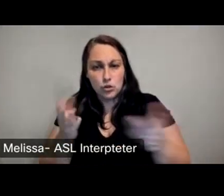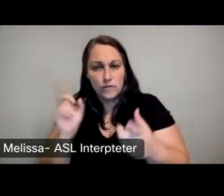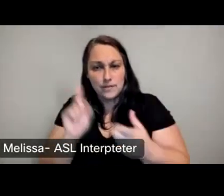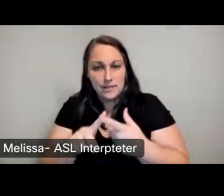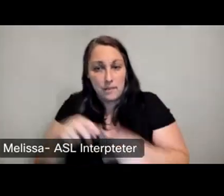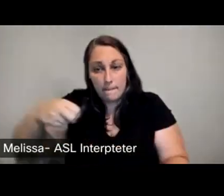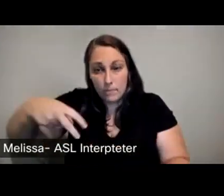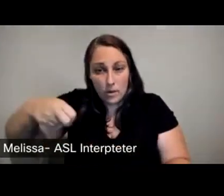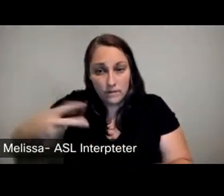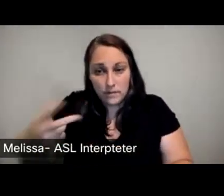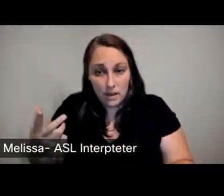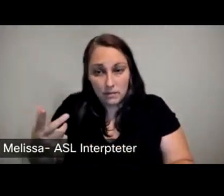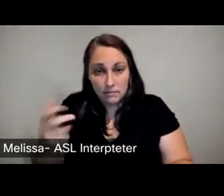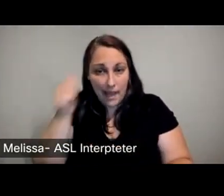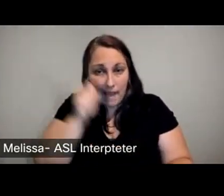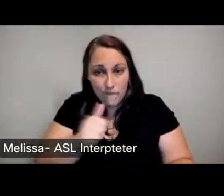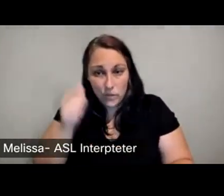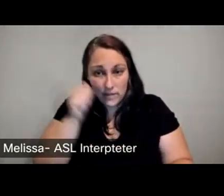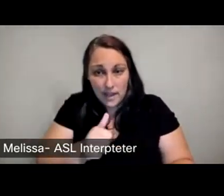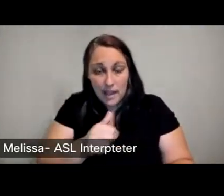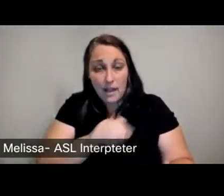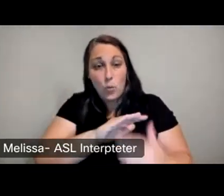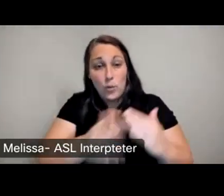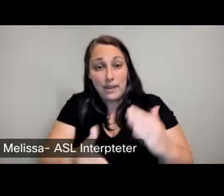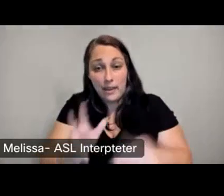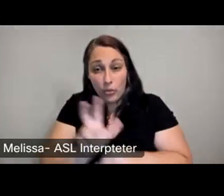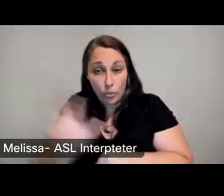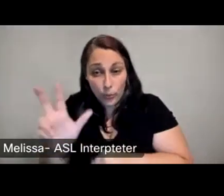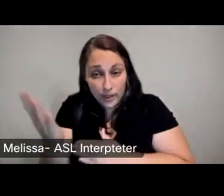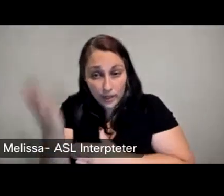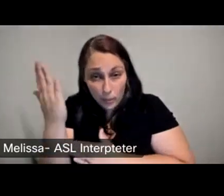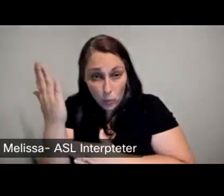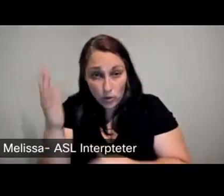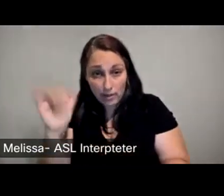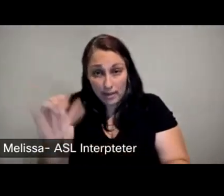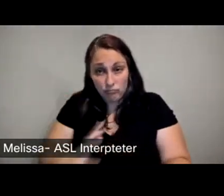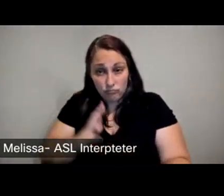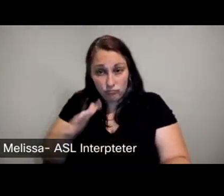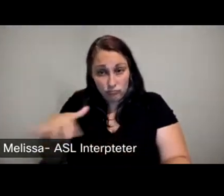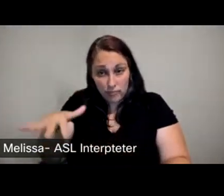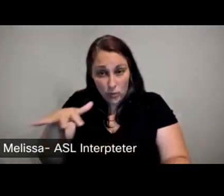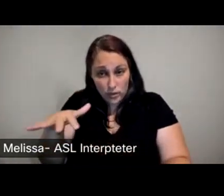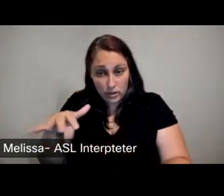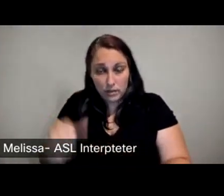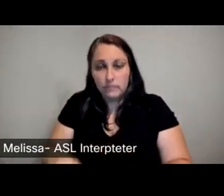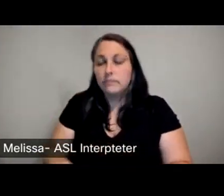day of the week until 3 A.M on the weekends on the weekends yeah yes the most the people that